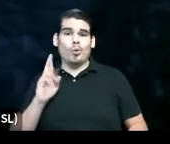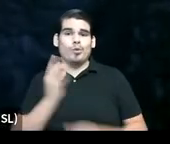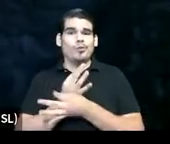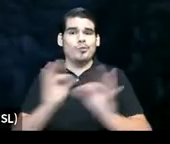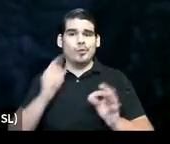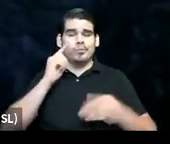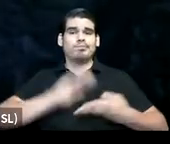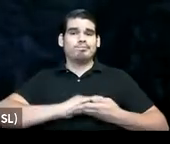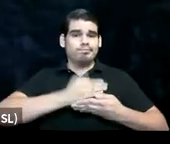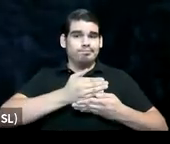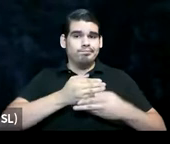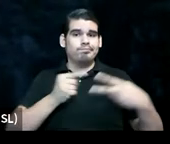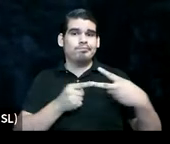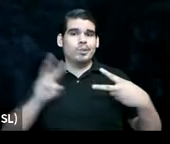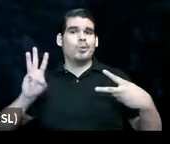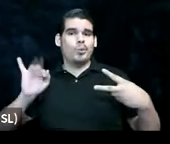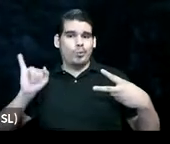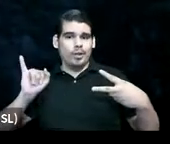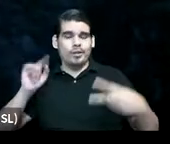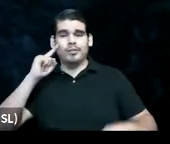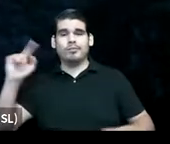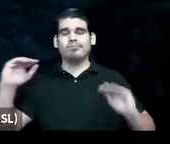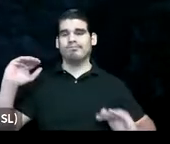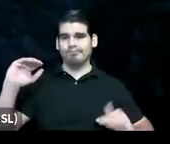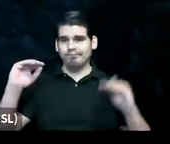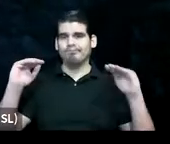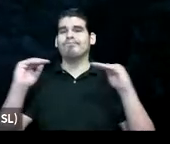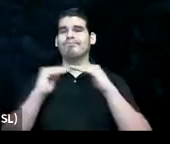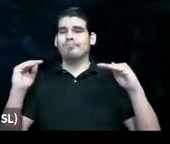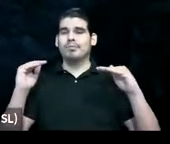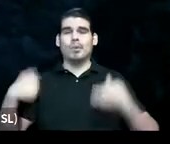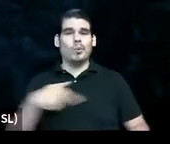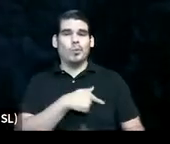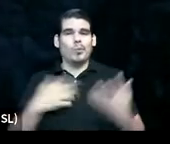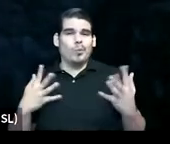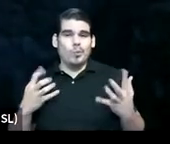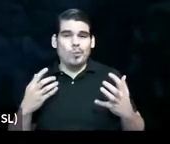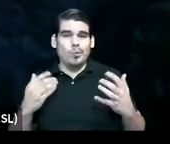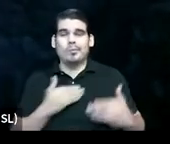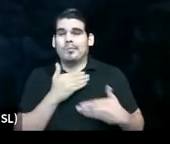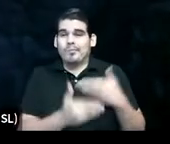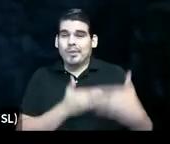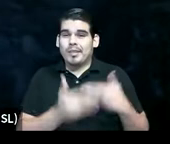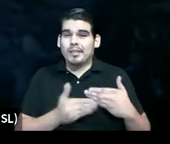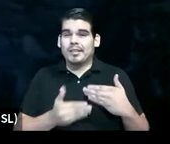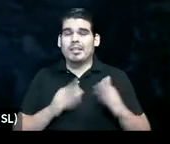If needed to help for some colleges, because I know not all colleges have those protocols and policies. So if they do need some help. Maybe let